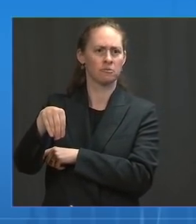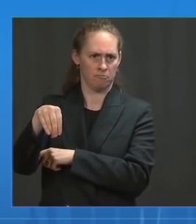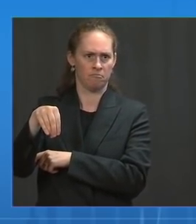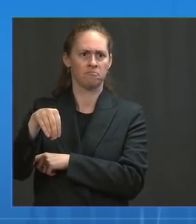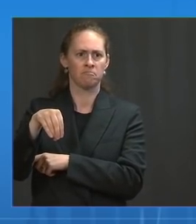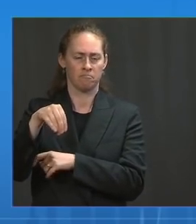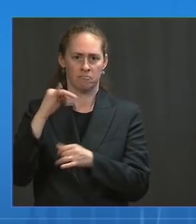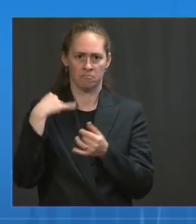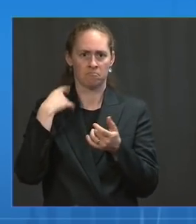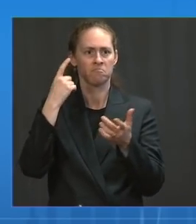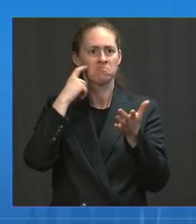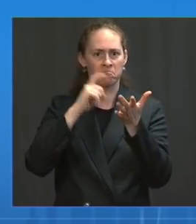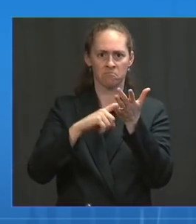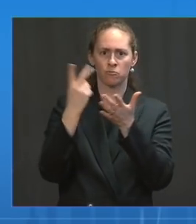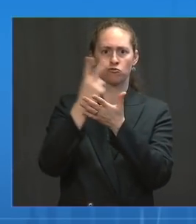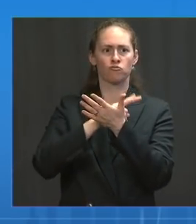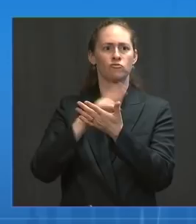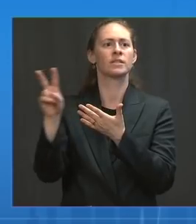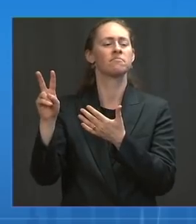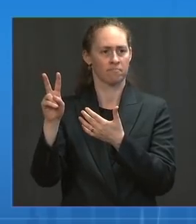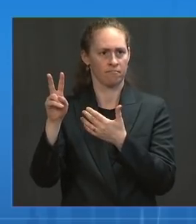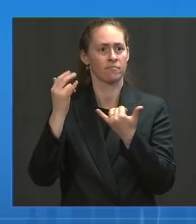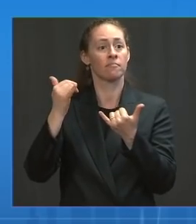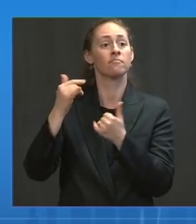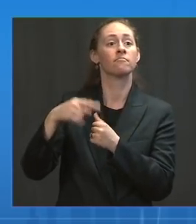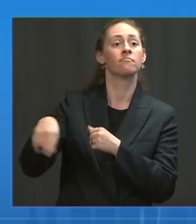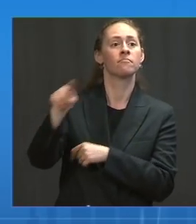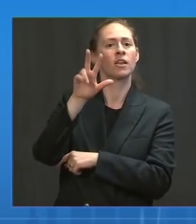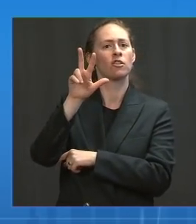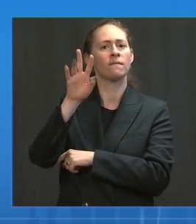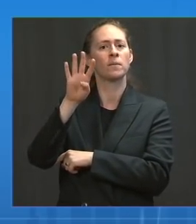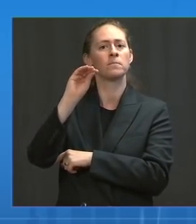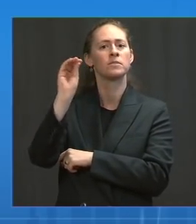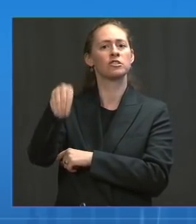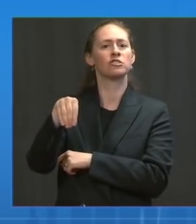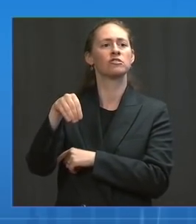have accounted for 34 percent of individuals getting their first shot.